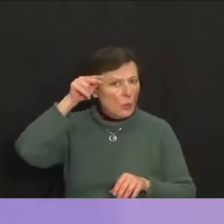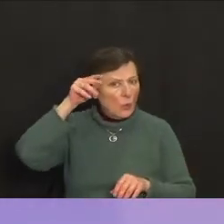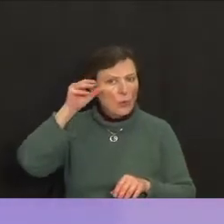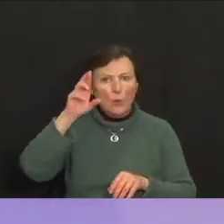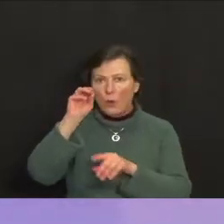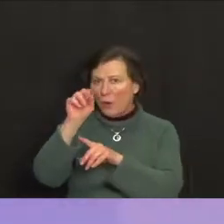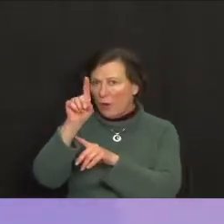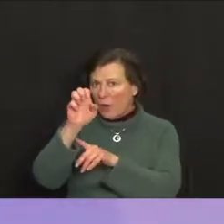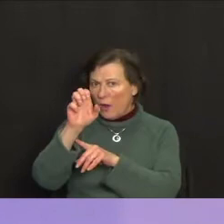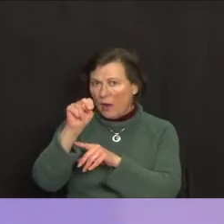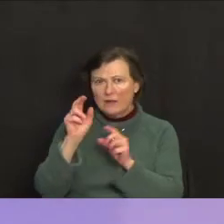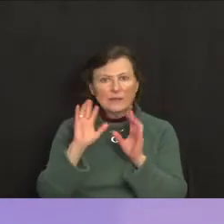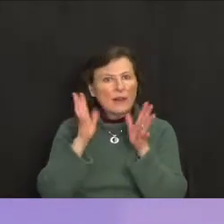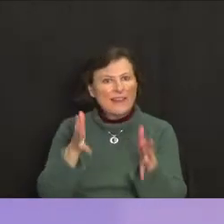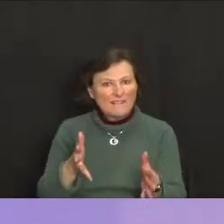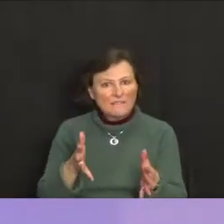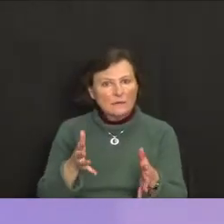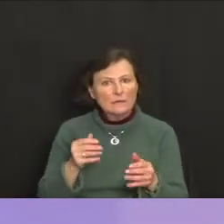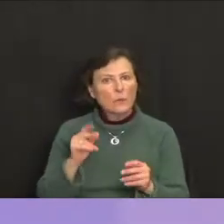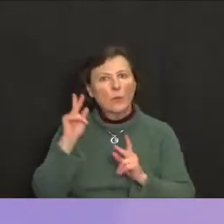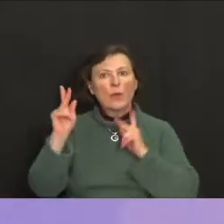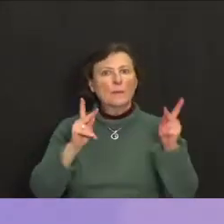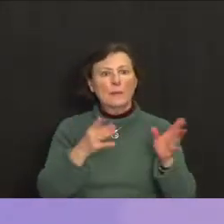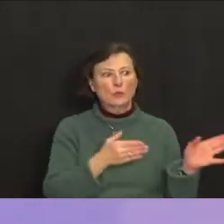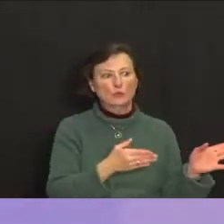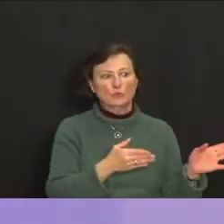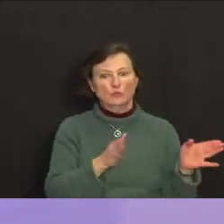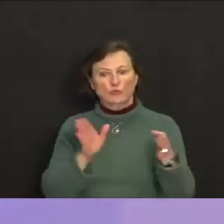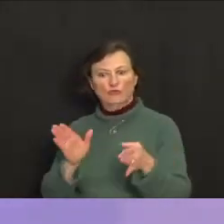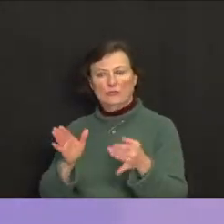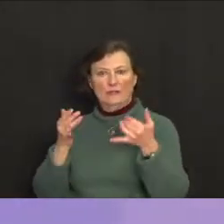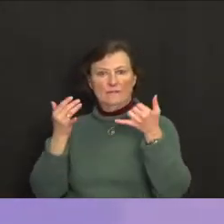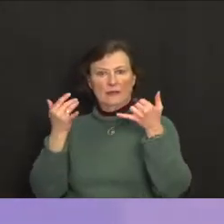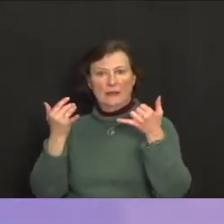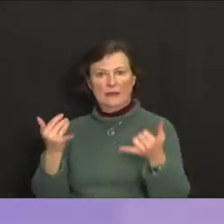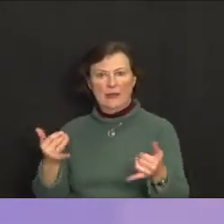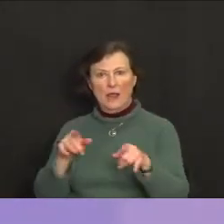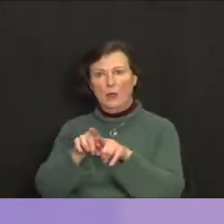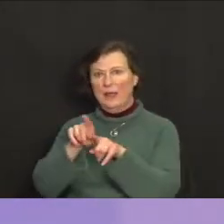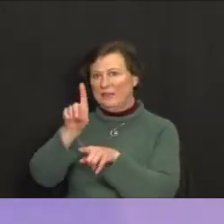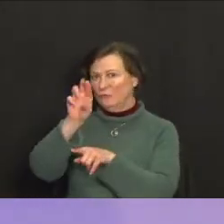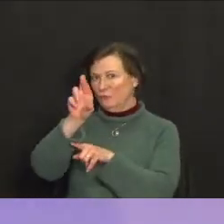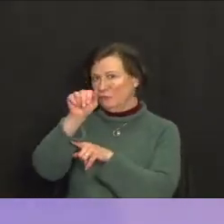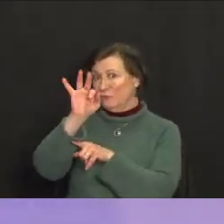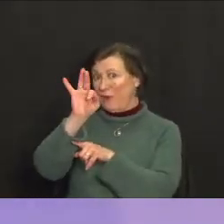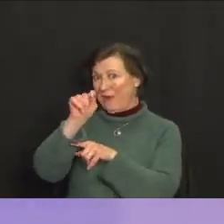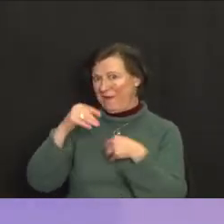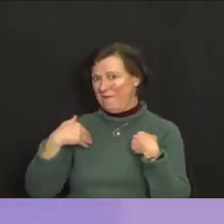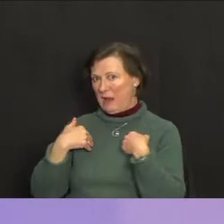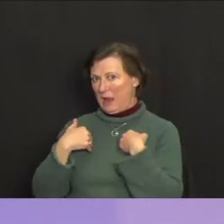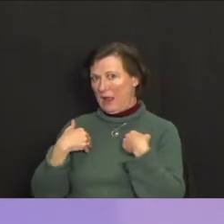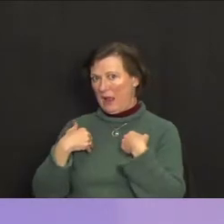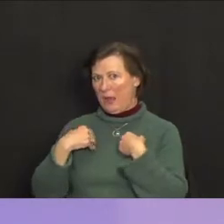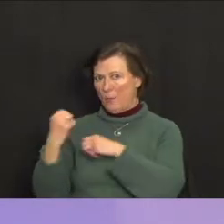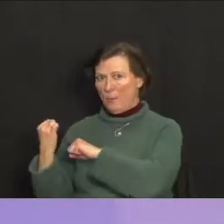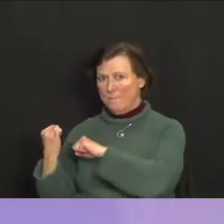left, so people - shifted now into the category of draft animals - pulled plows in teams of ten.